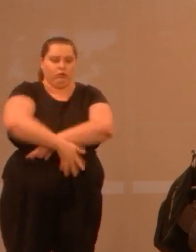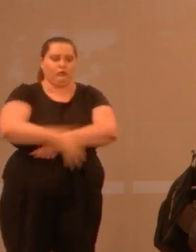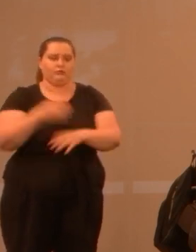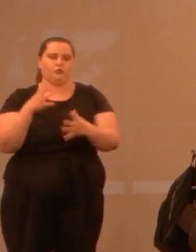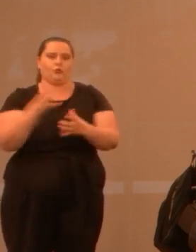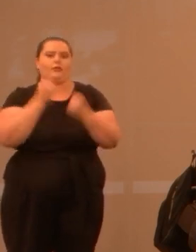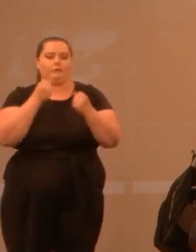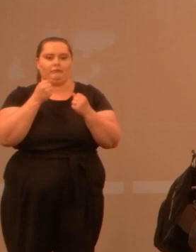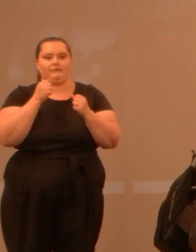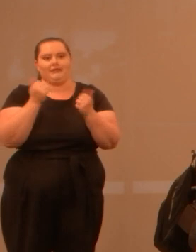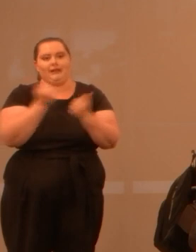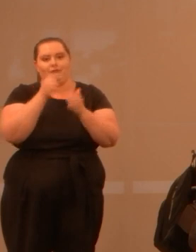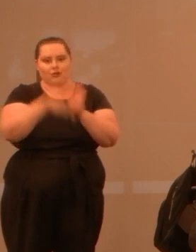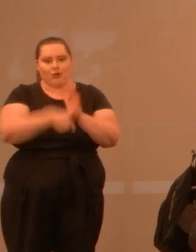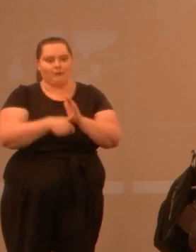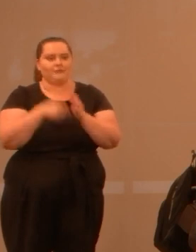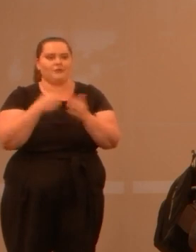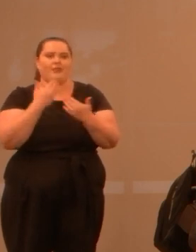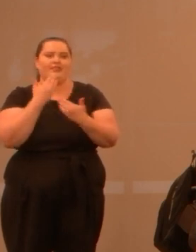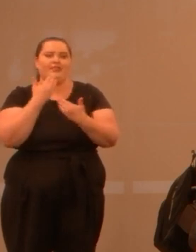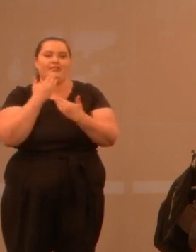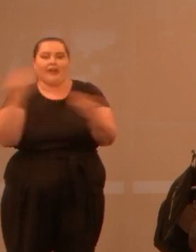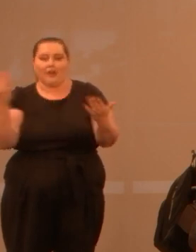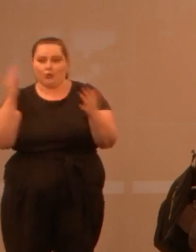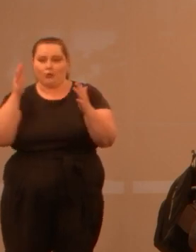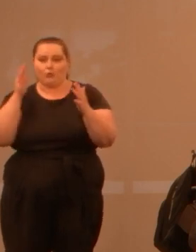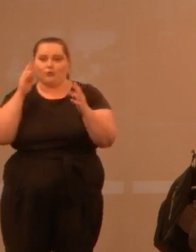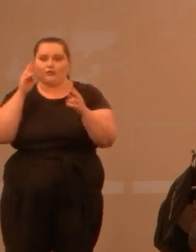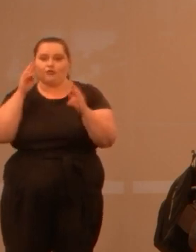number of nominations. Thank you, judges for the integrity and independence that